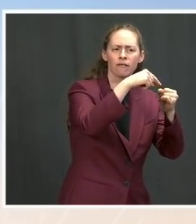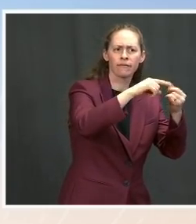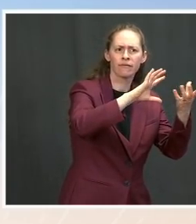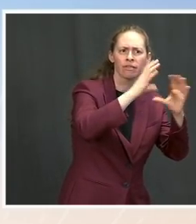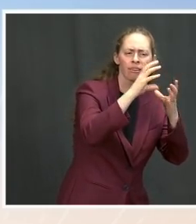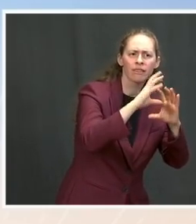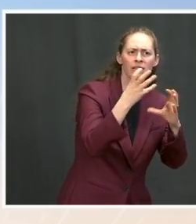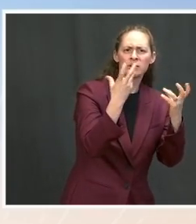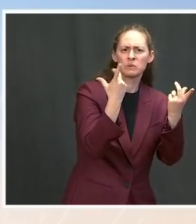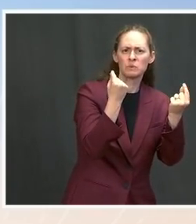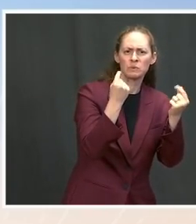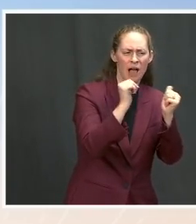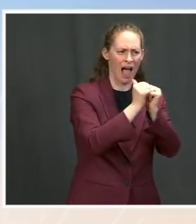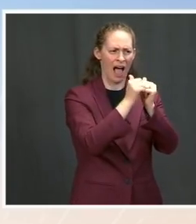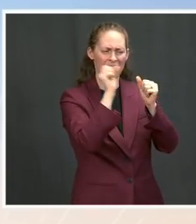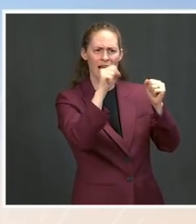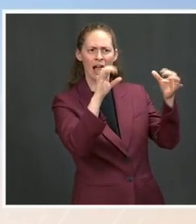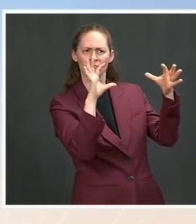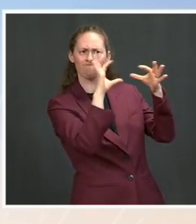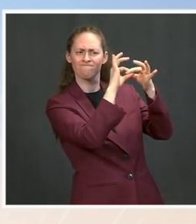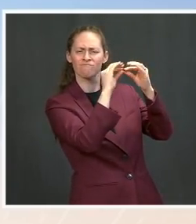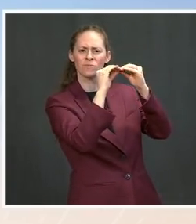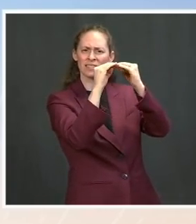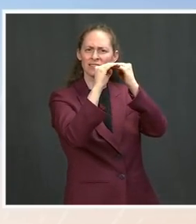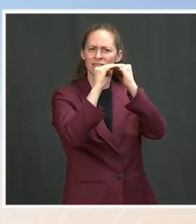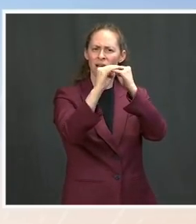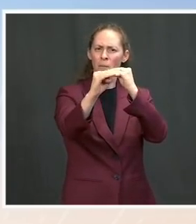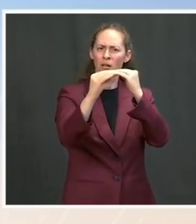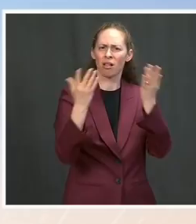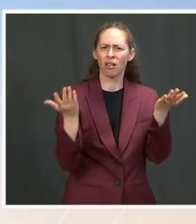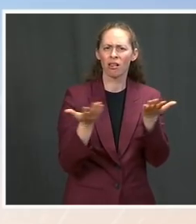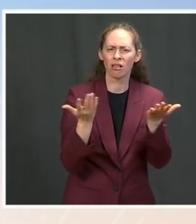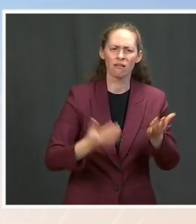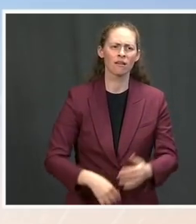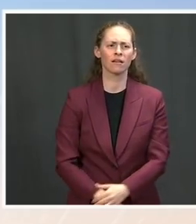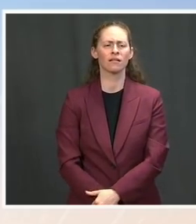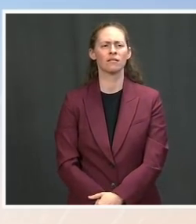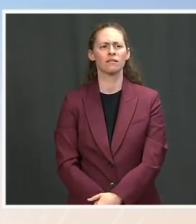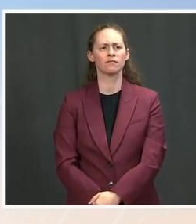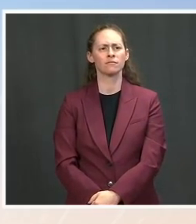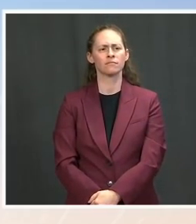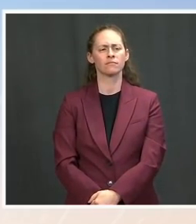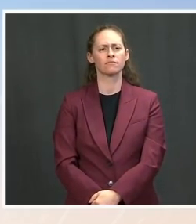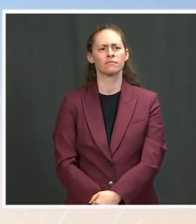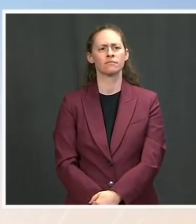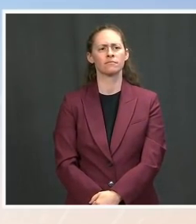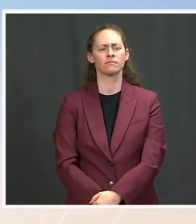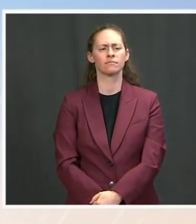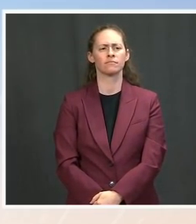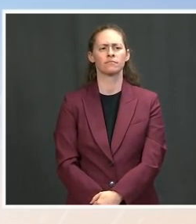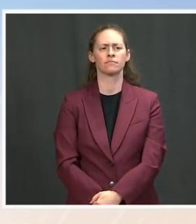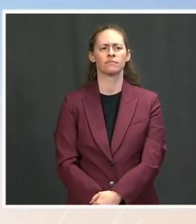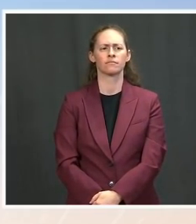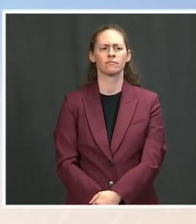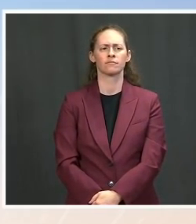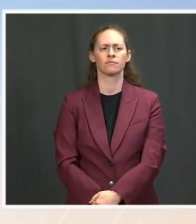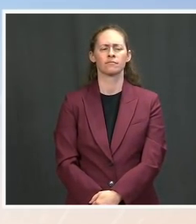includes us voicing concerns where we have them; taking actions and putting consequences in place when actions warrant,